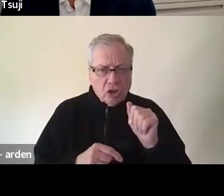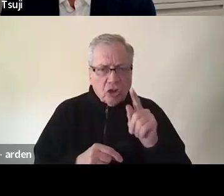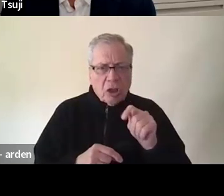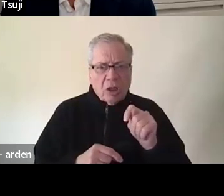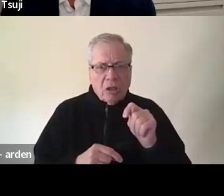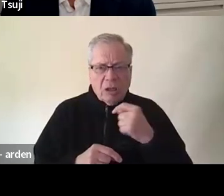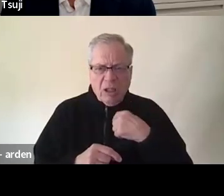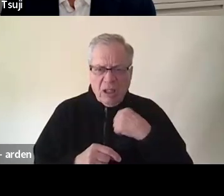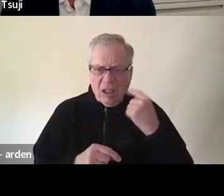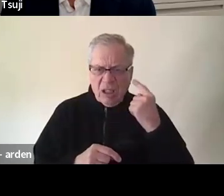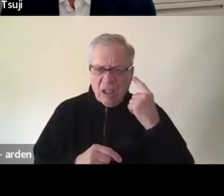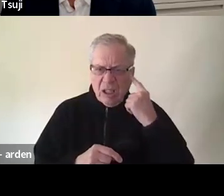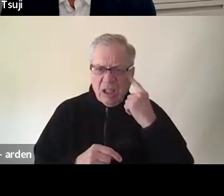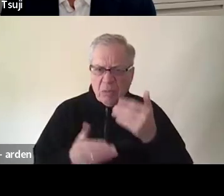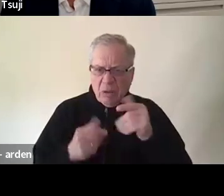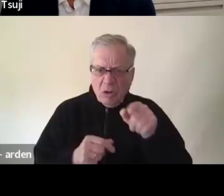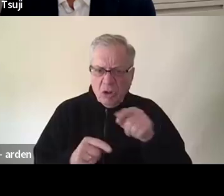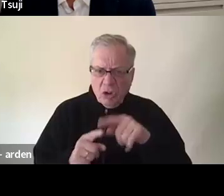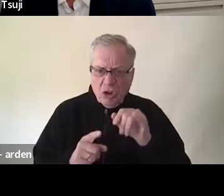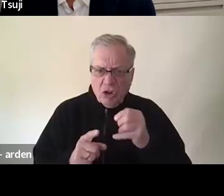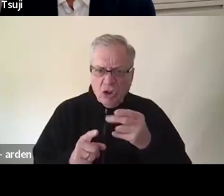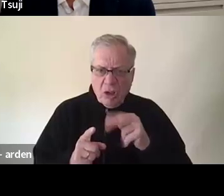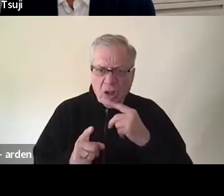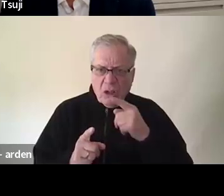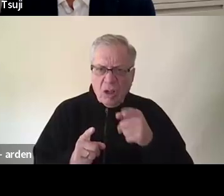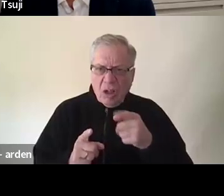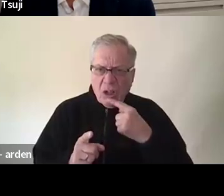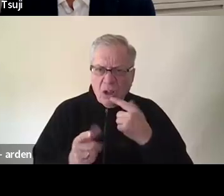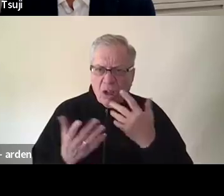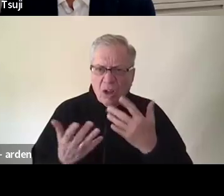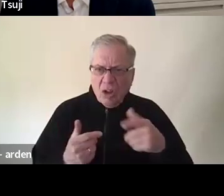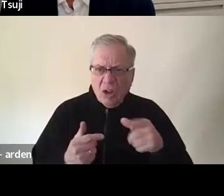There is a question on -- I think is probably to Jun, were your recruitment strategies from trial and error